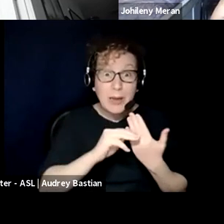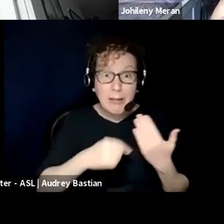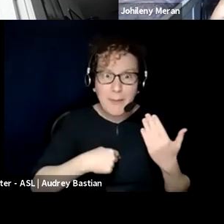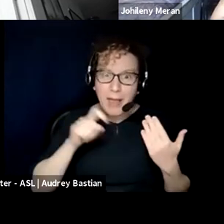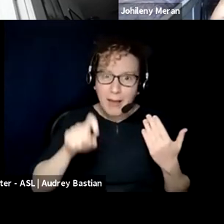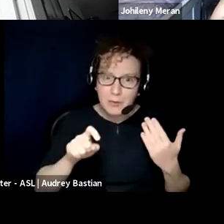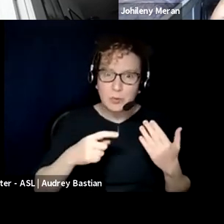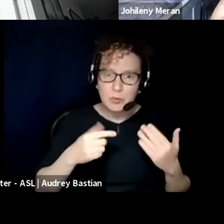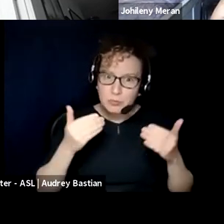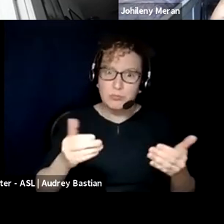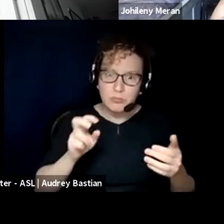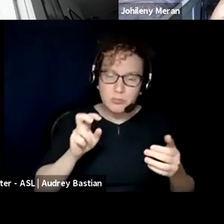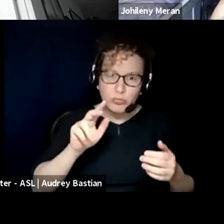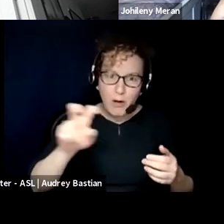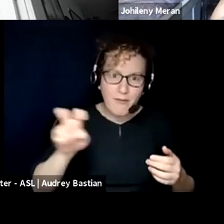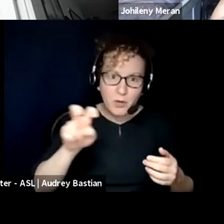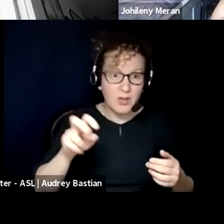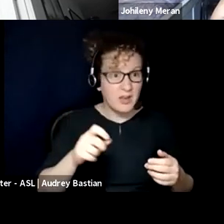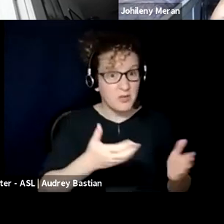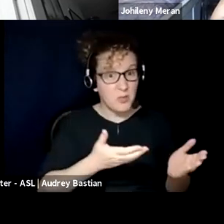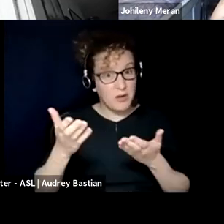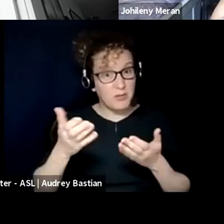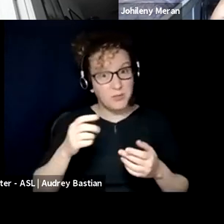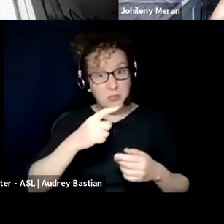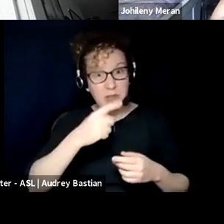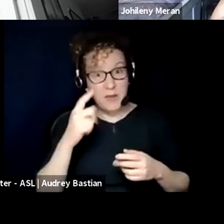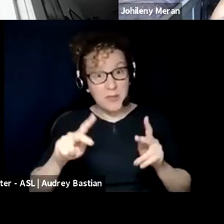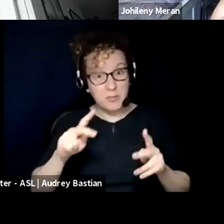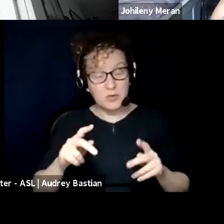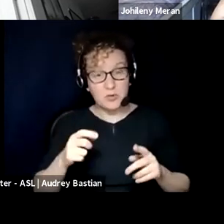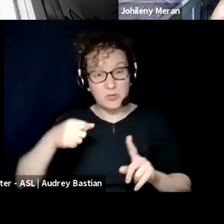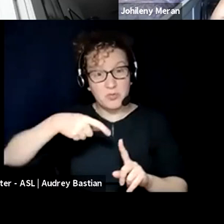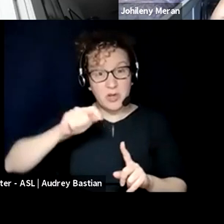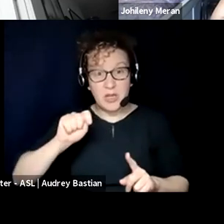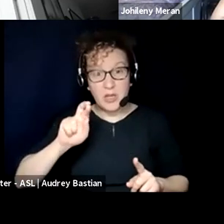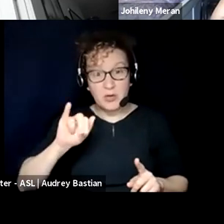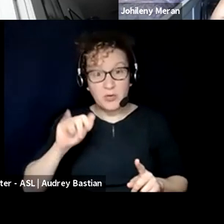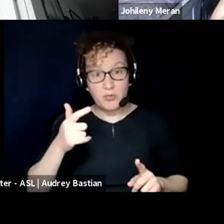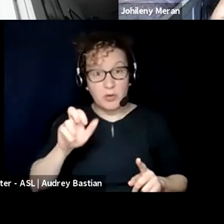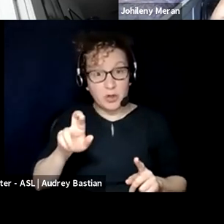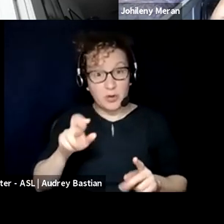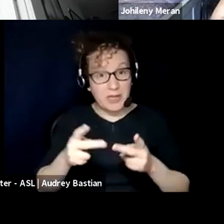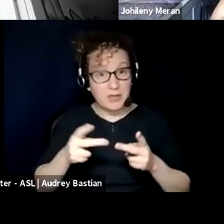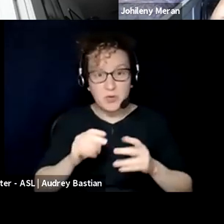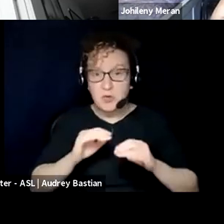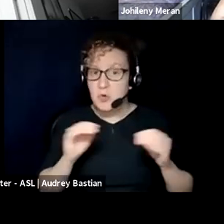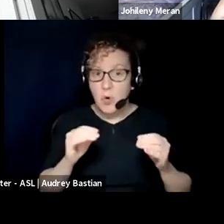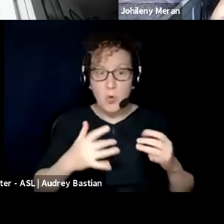that you are really bringing them to triggering places and there is no care. If there is no